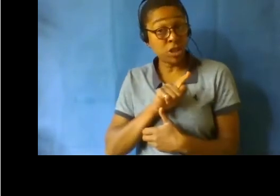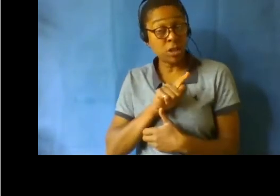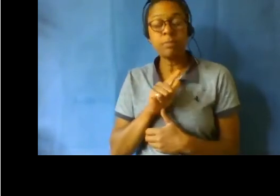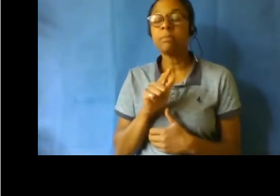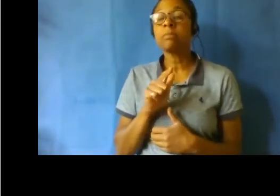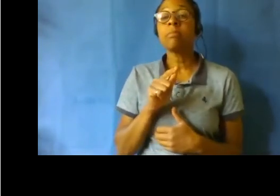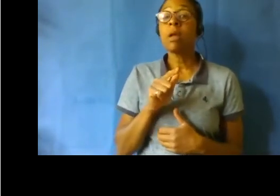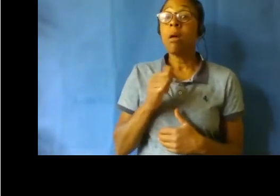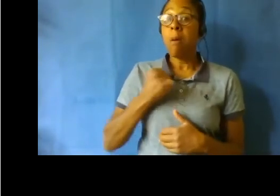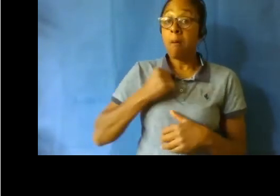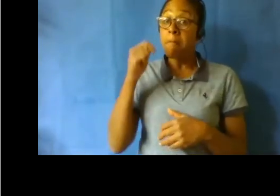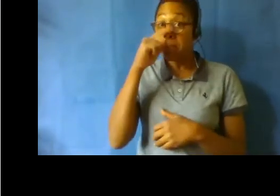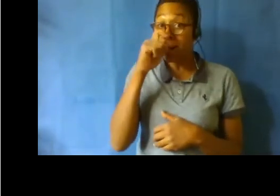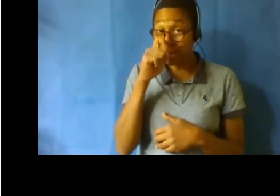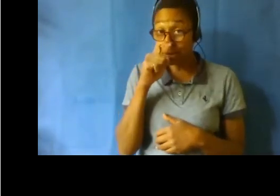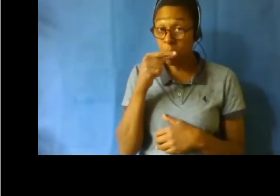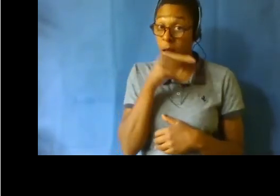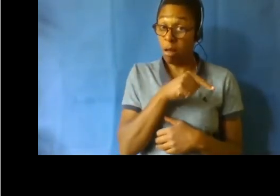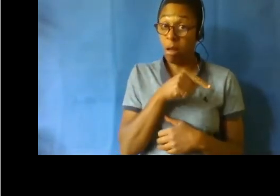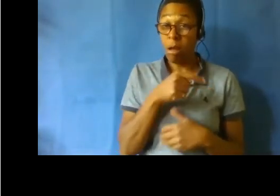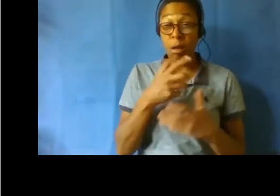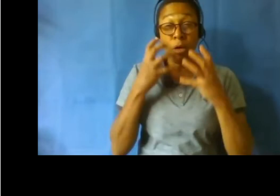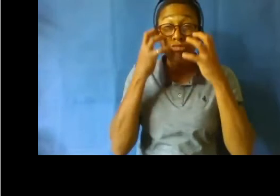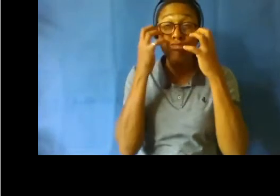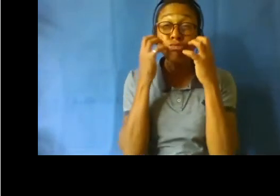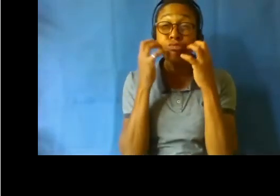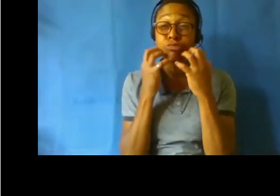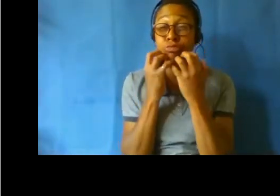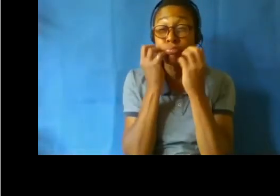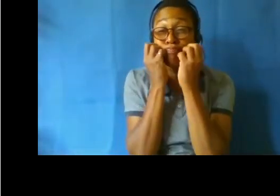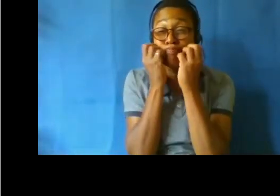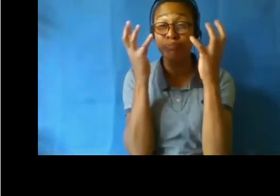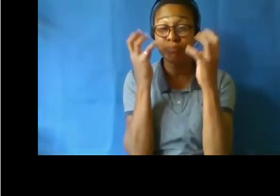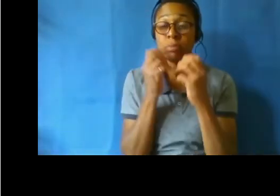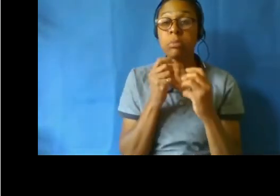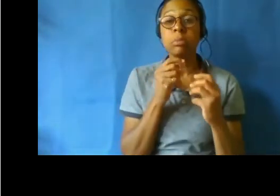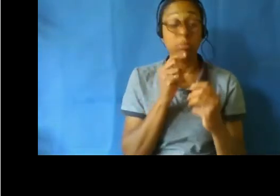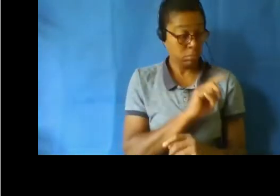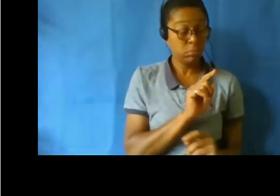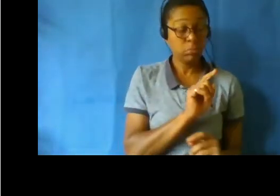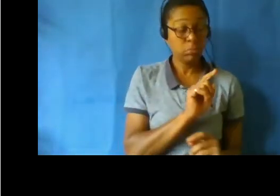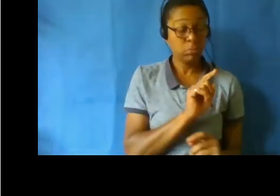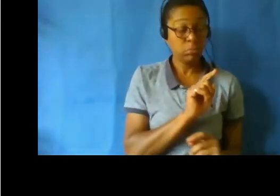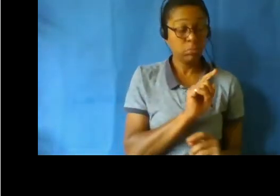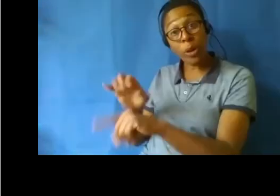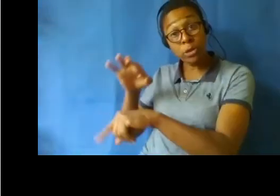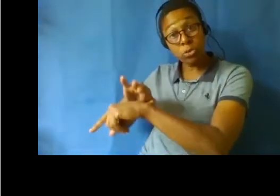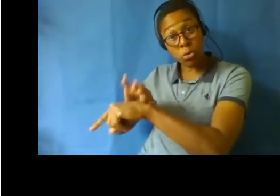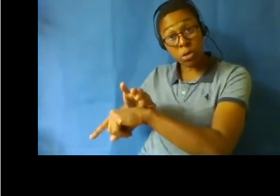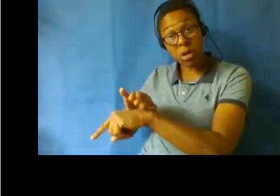harassing my sister as bright as day but she couldn't see it so as a result my sister hadn't seen the GP in ages and even now she thinks it's a waste of time